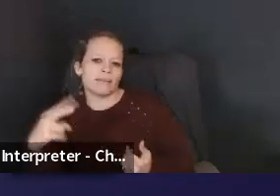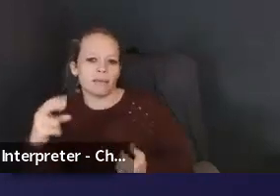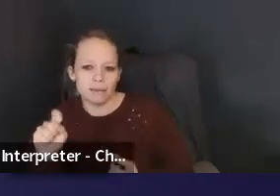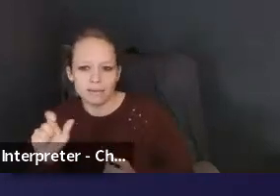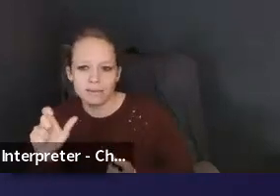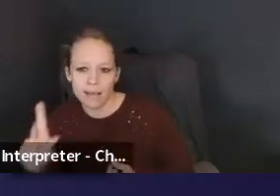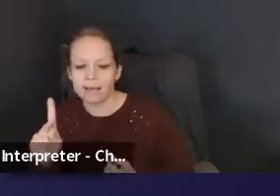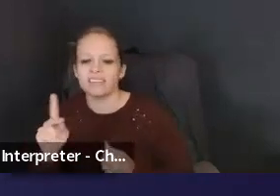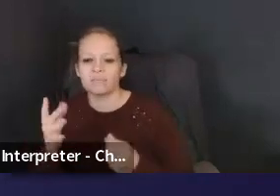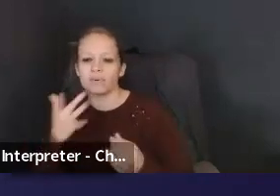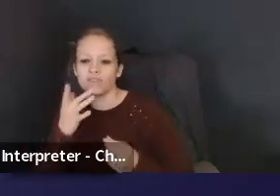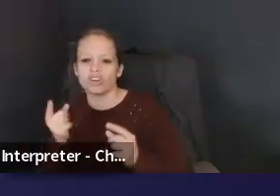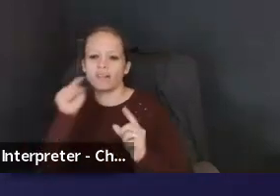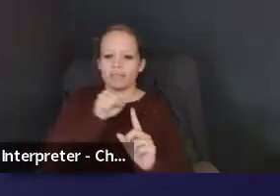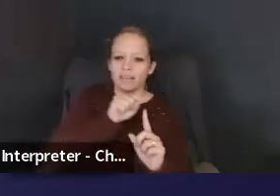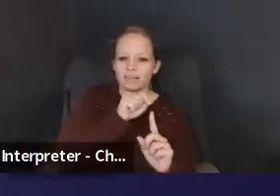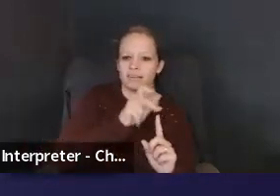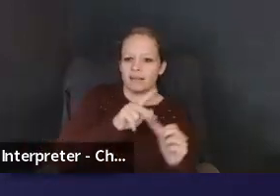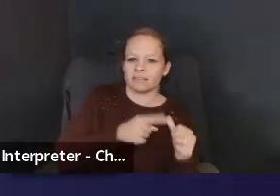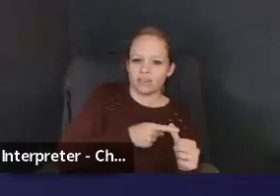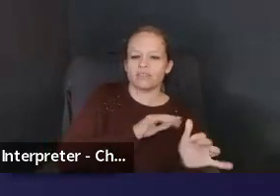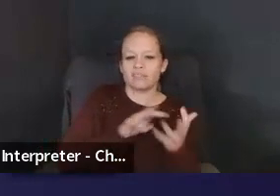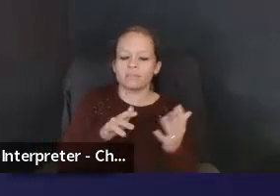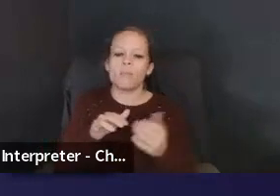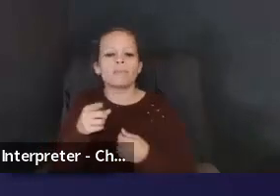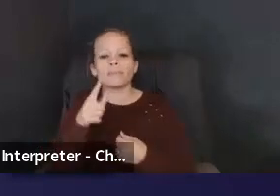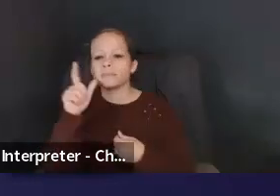sort of filling it out from there. So, you don't have to have the whole thing conceptualized as you